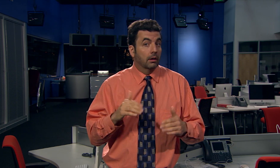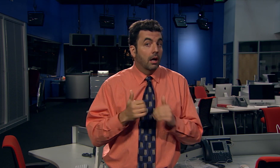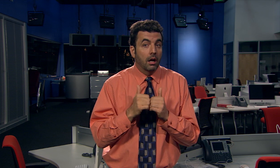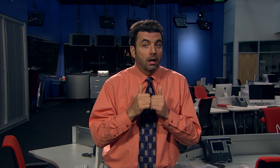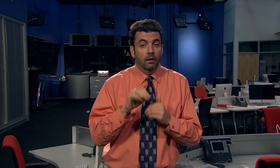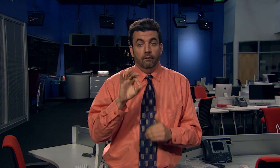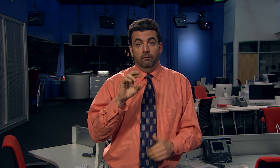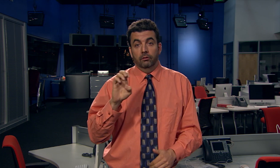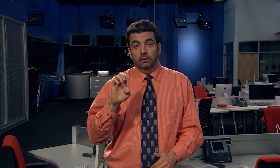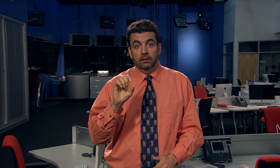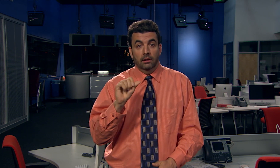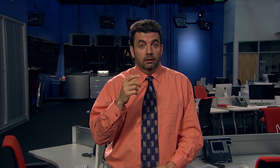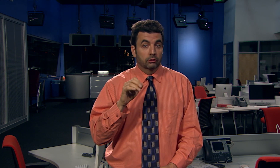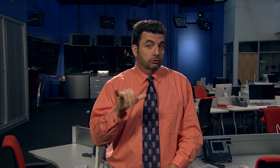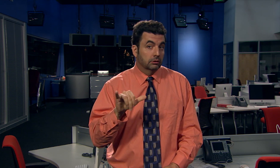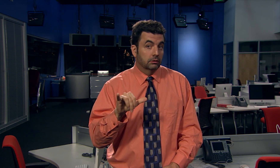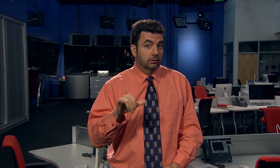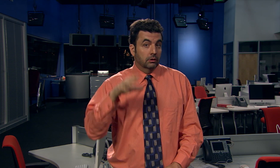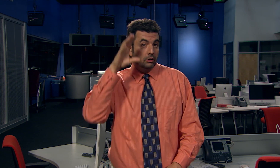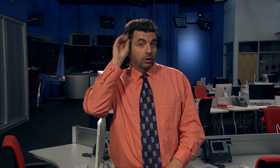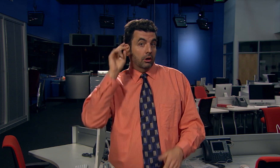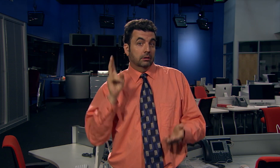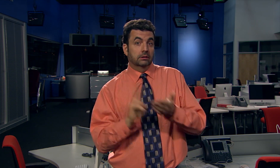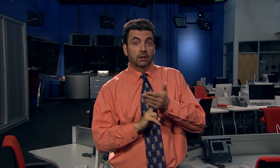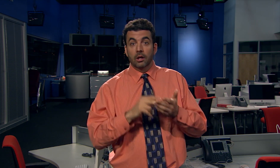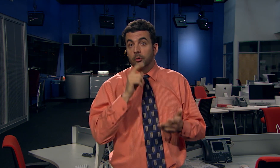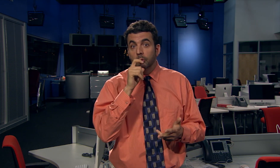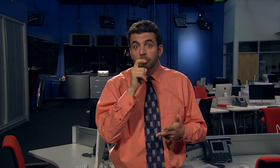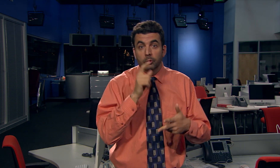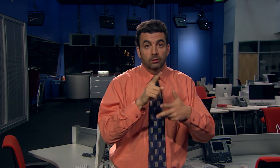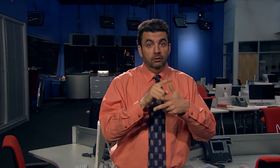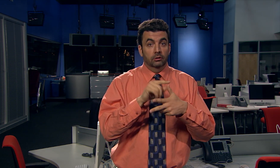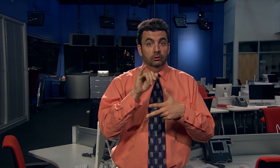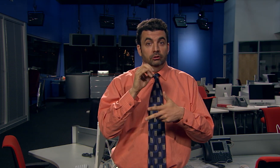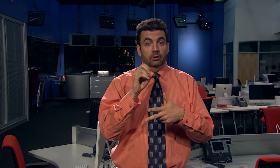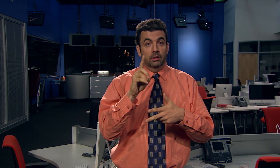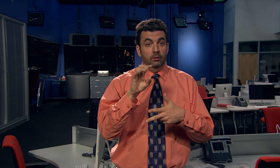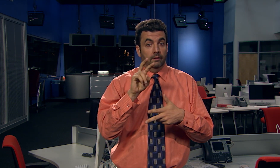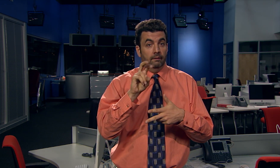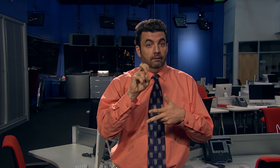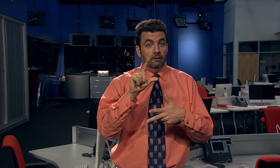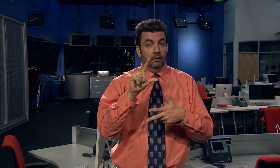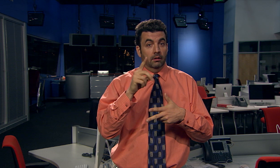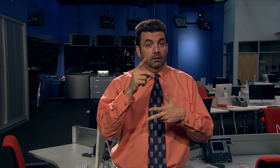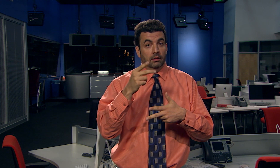THE OFFSEASON WITH VERY SPECIFIC NEEDS AND HAVE USED FREE AGENCY TO FILL MOST OF THOSE.